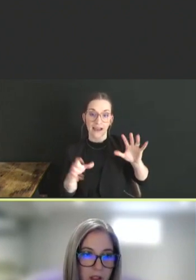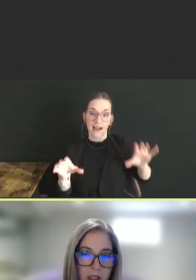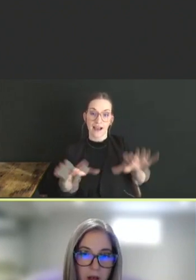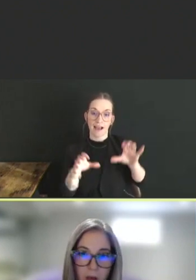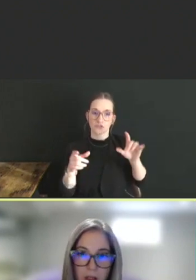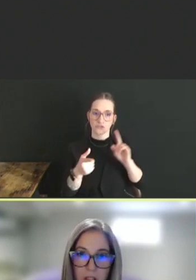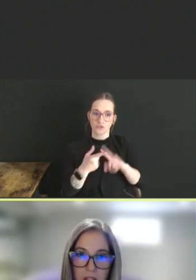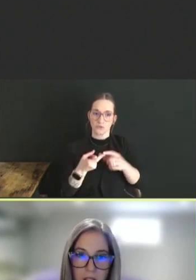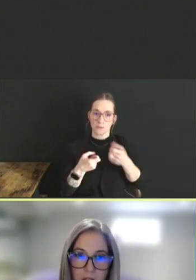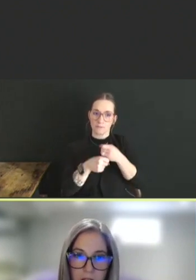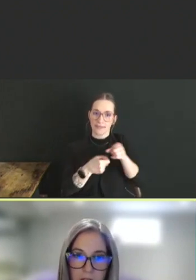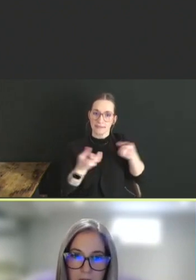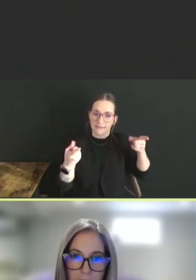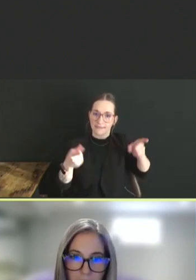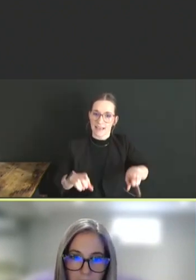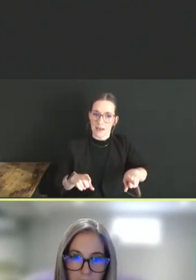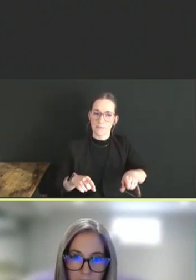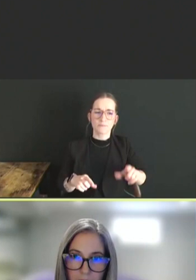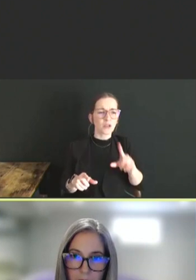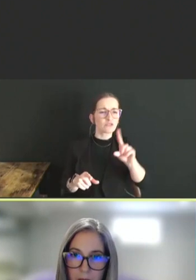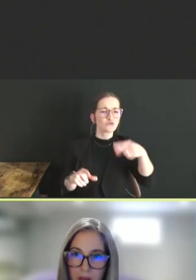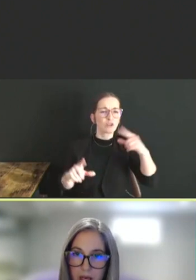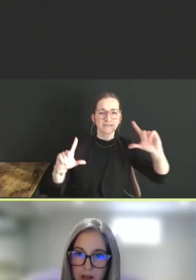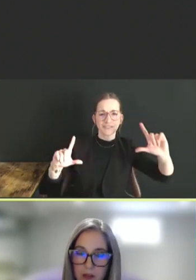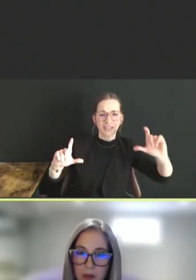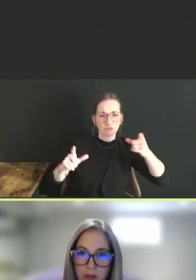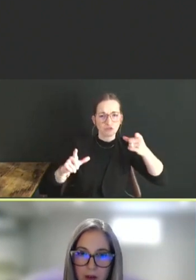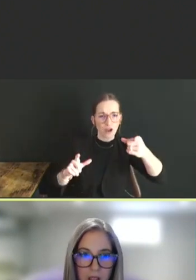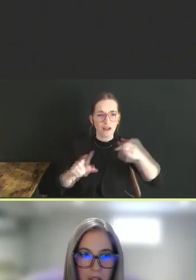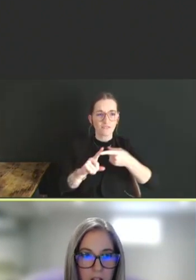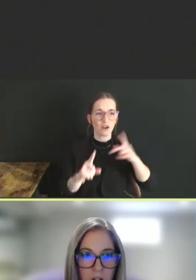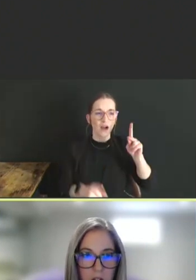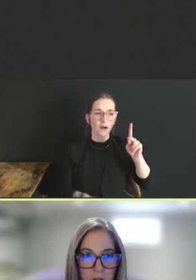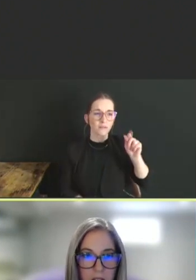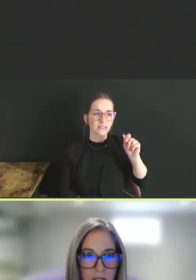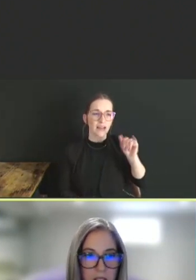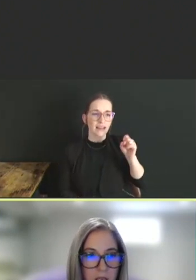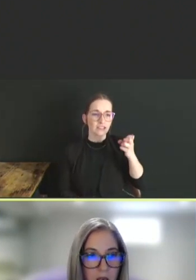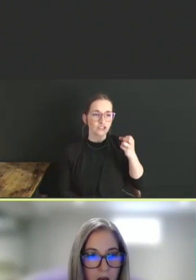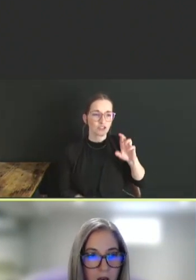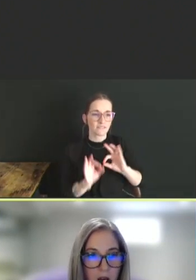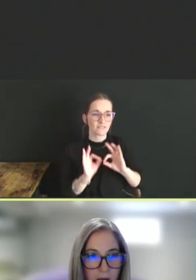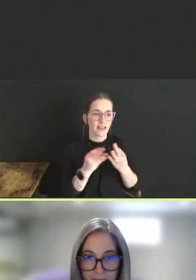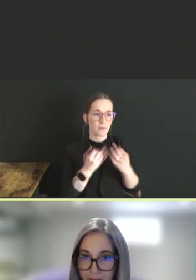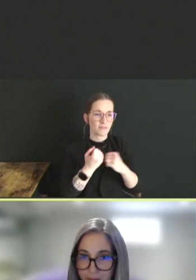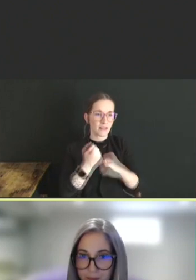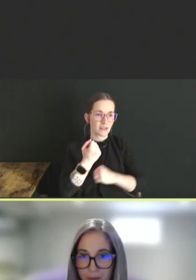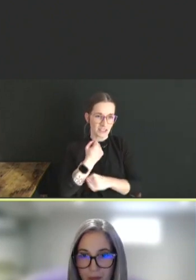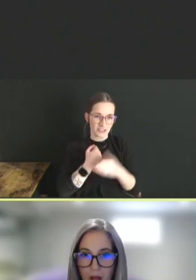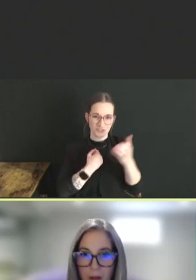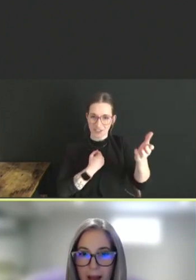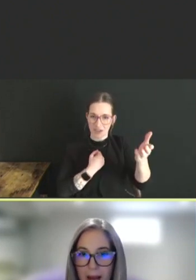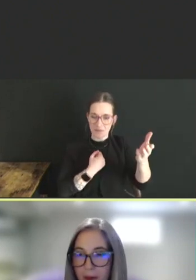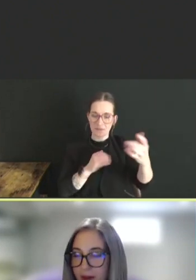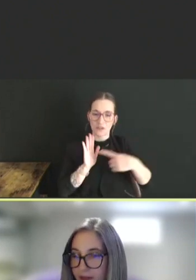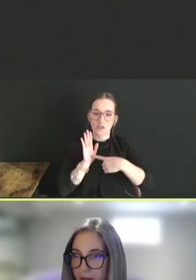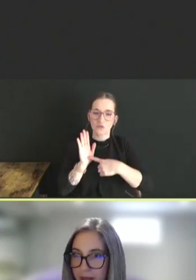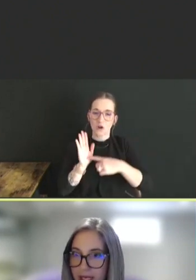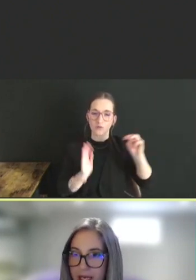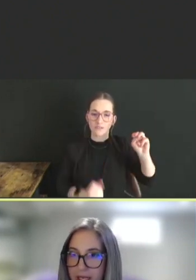So, and just a snapshot here from the Kaiser Family Foundation shows us a map of the Medicaid